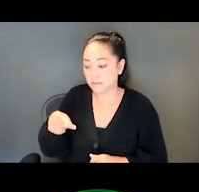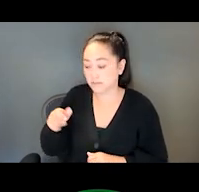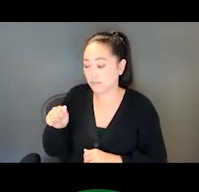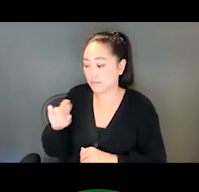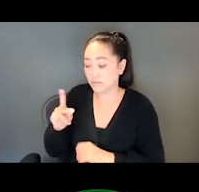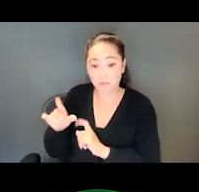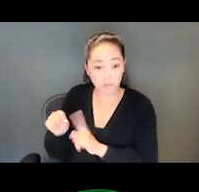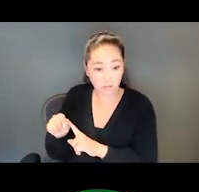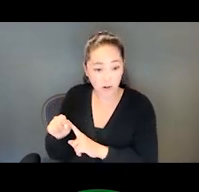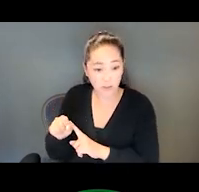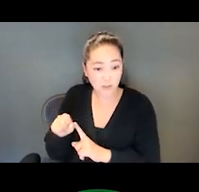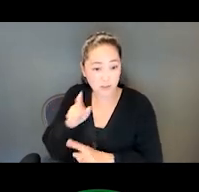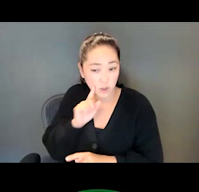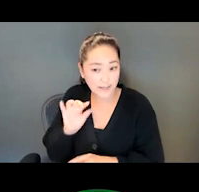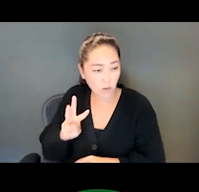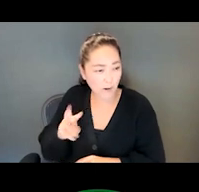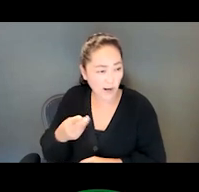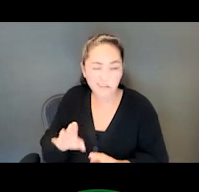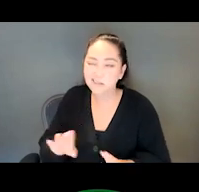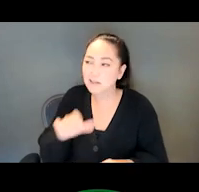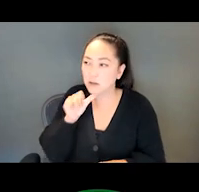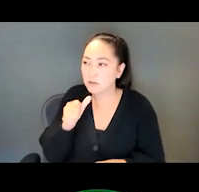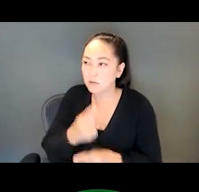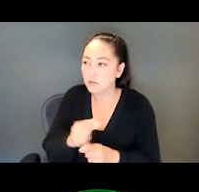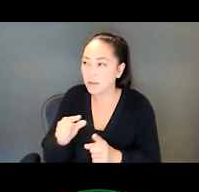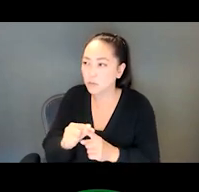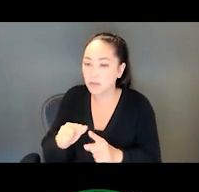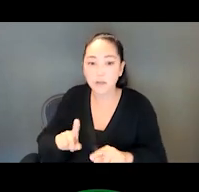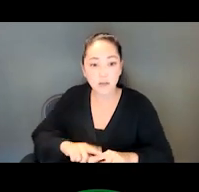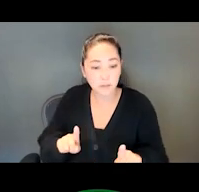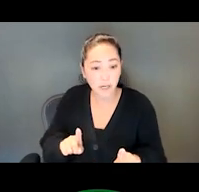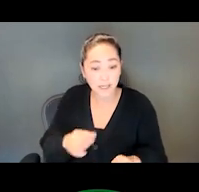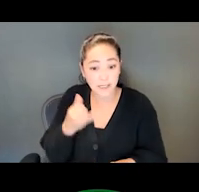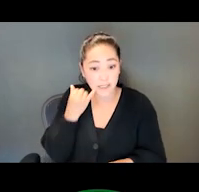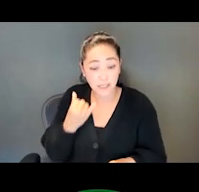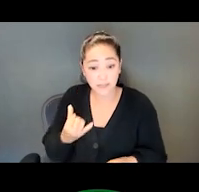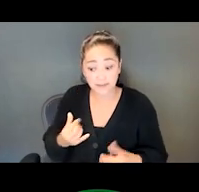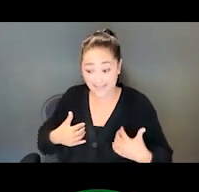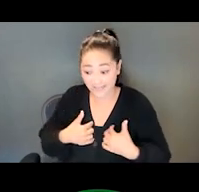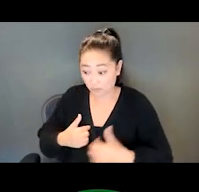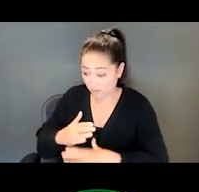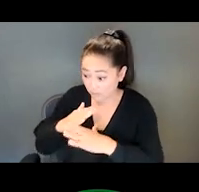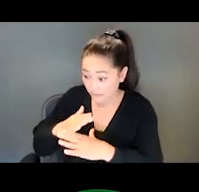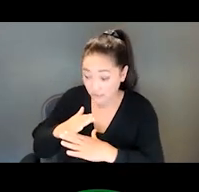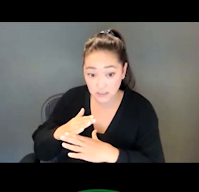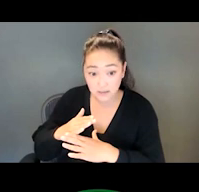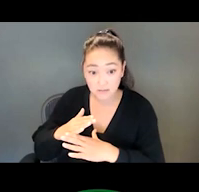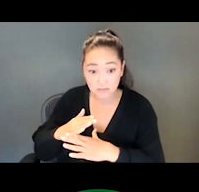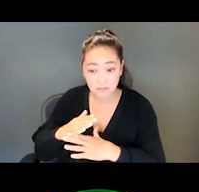this is a place where more wildlife can come from. Are we going to see diminishing wildlife? In these parks and how are we cataloging that?